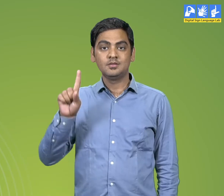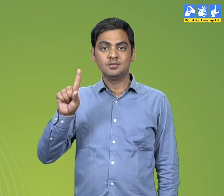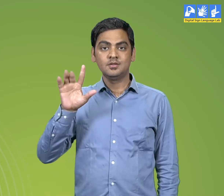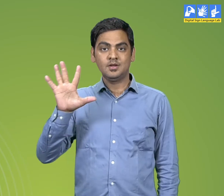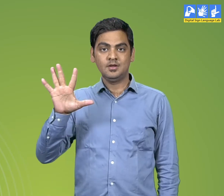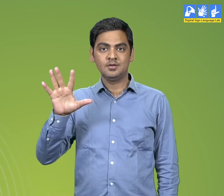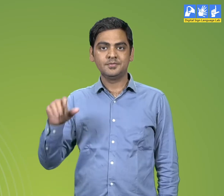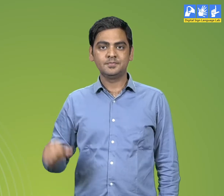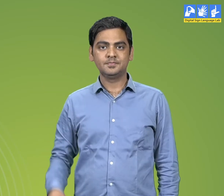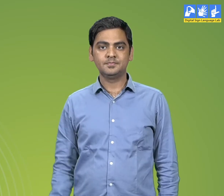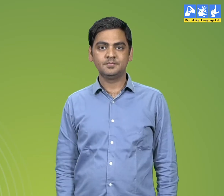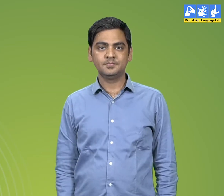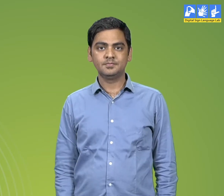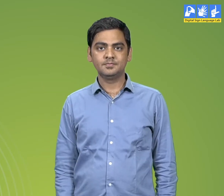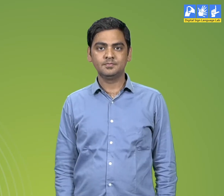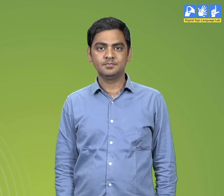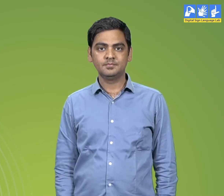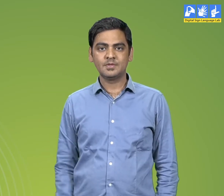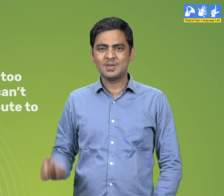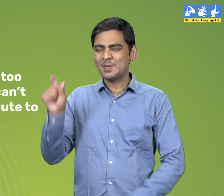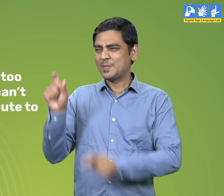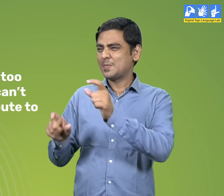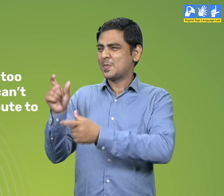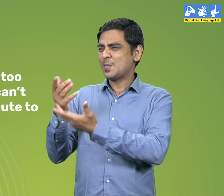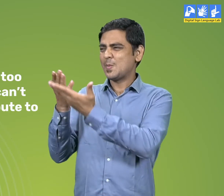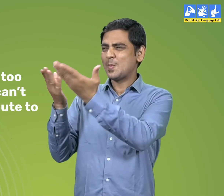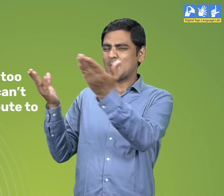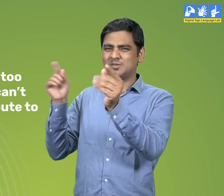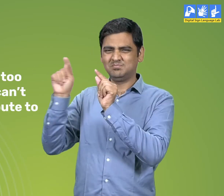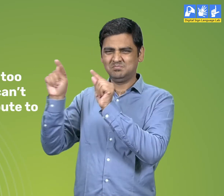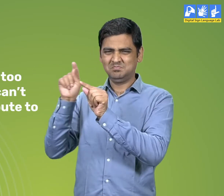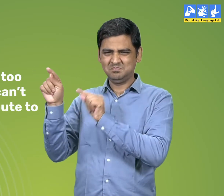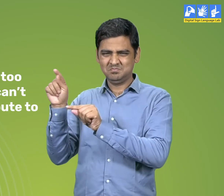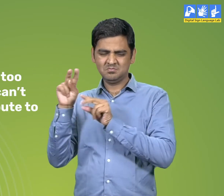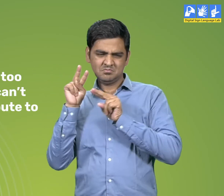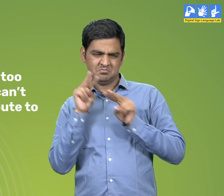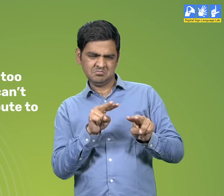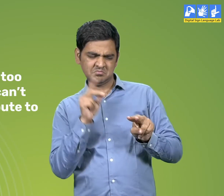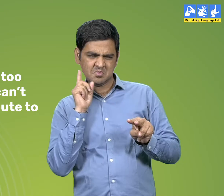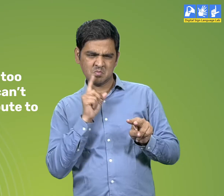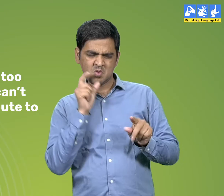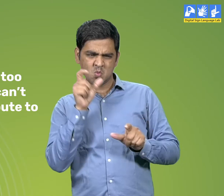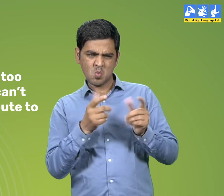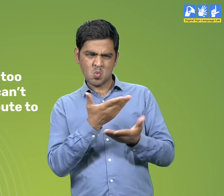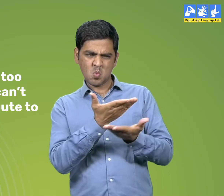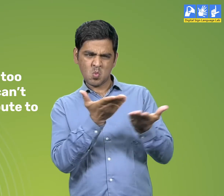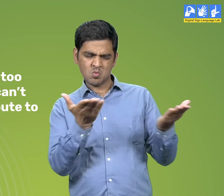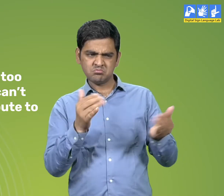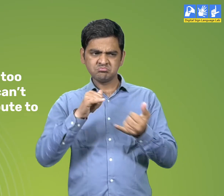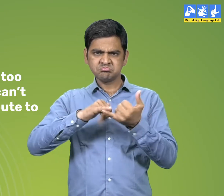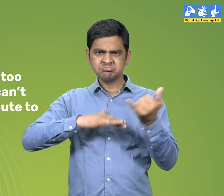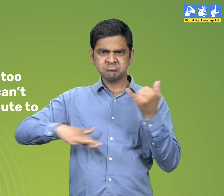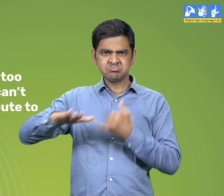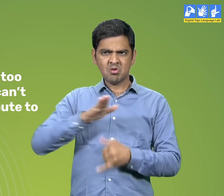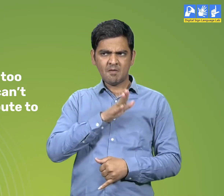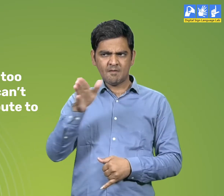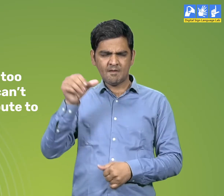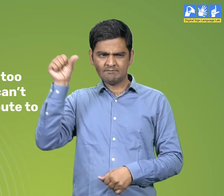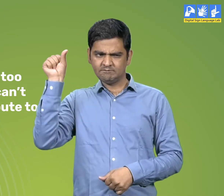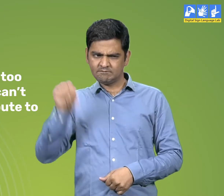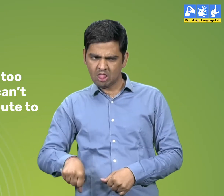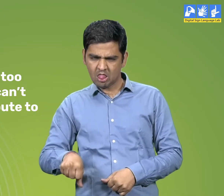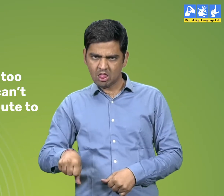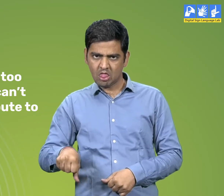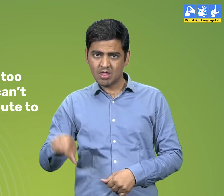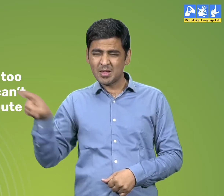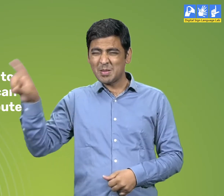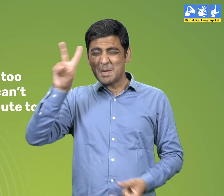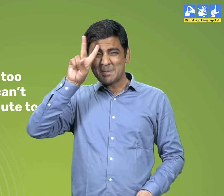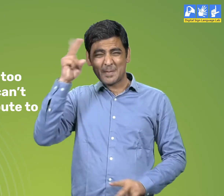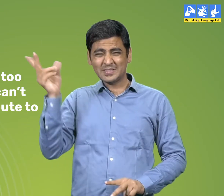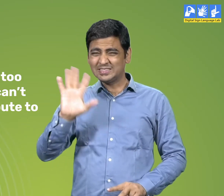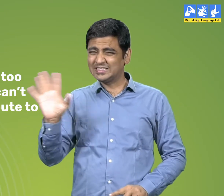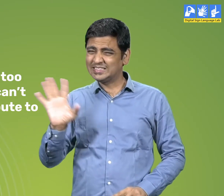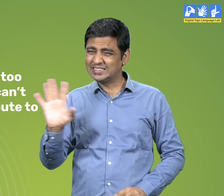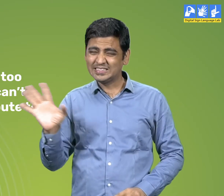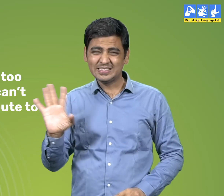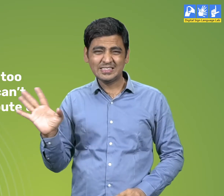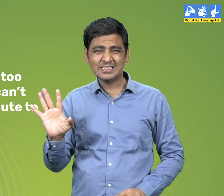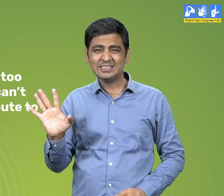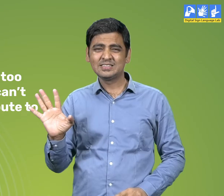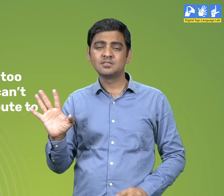15- Deaf people are too dependent and can’t effectively contribute to society.